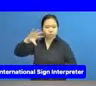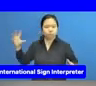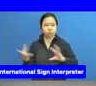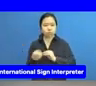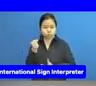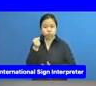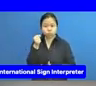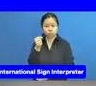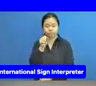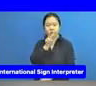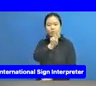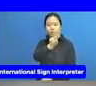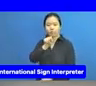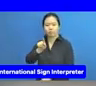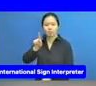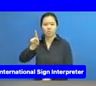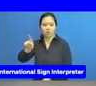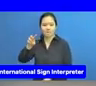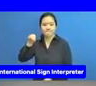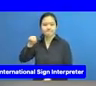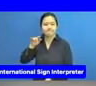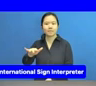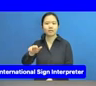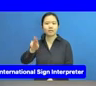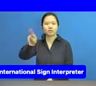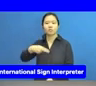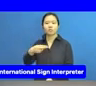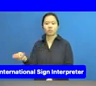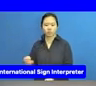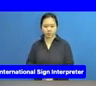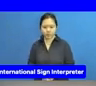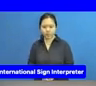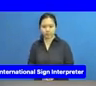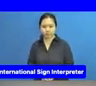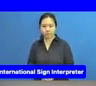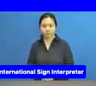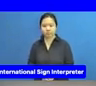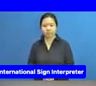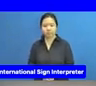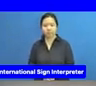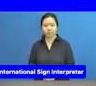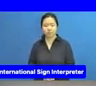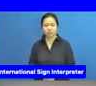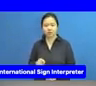Perform Europe is a program for the entire performing arts community. With this open call we want to make change